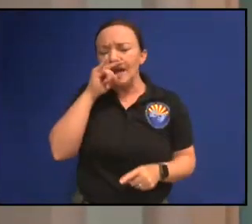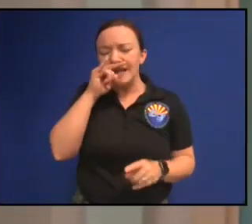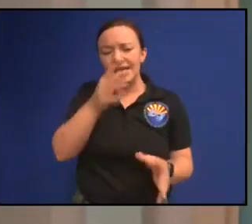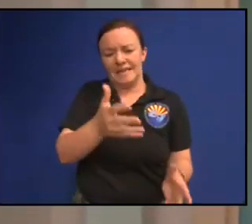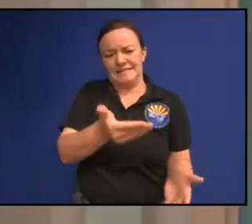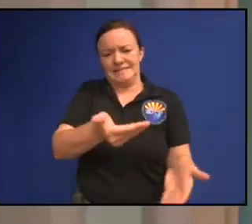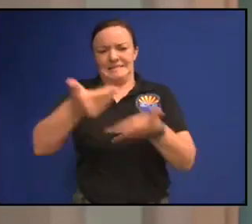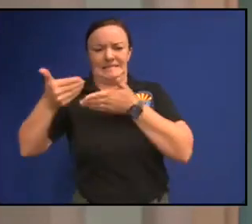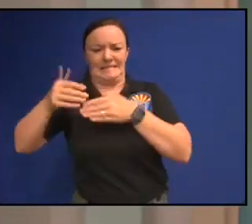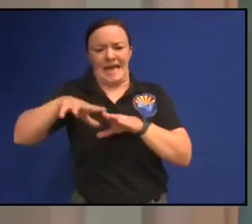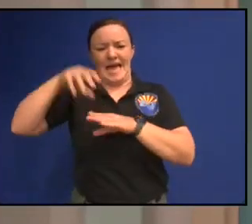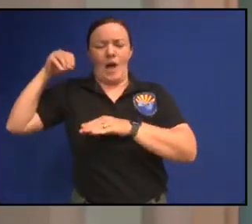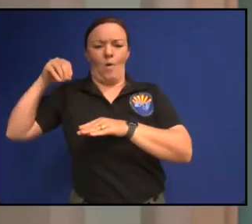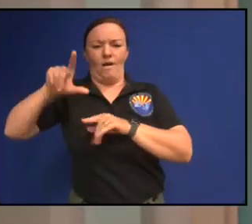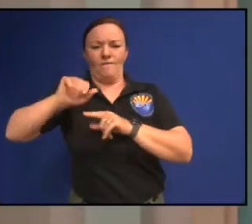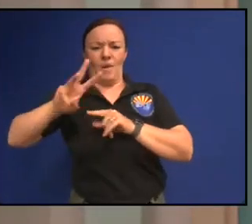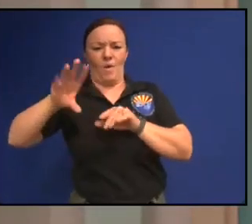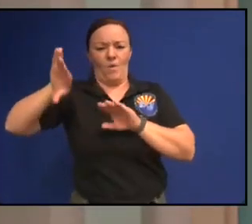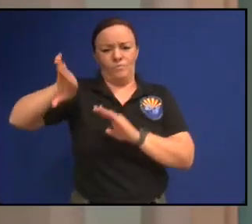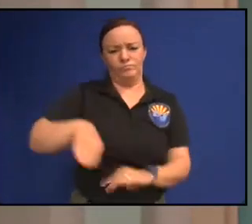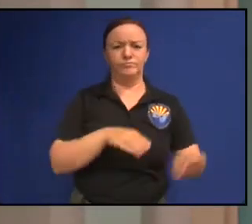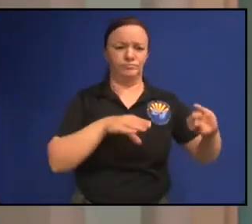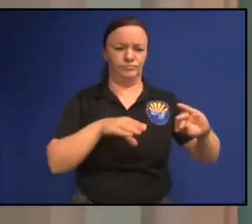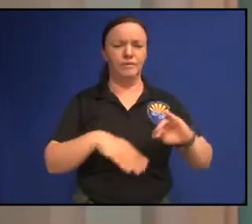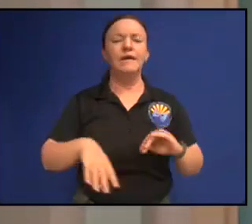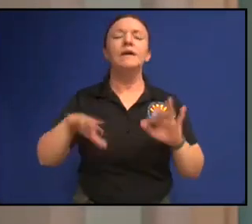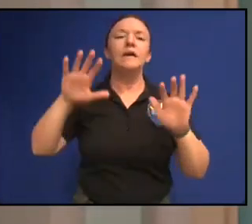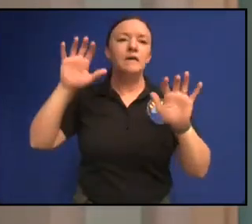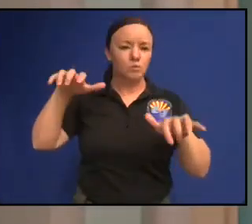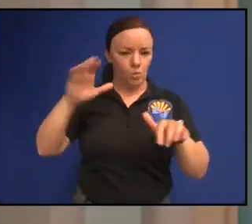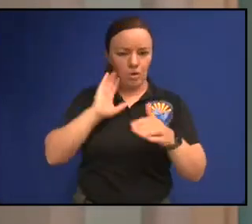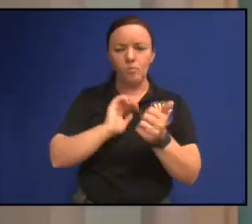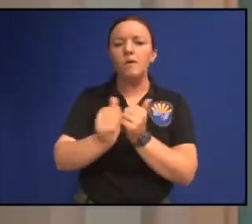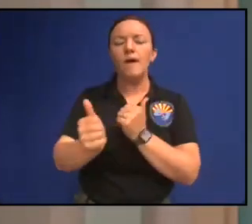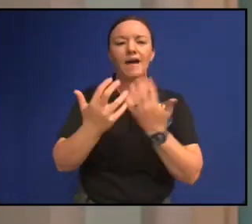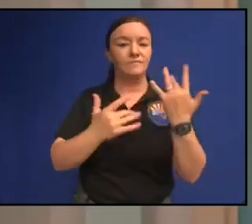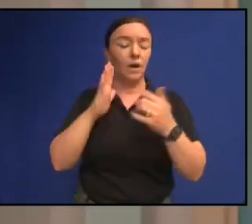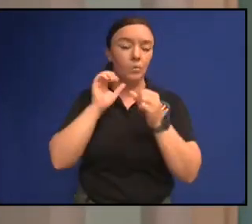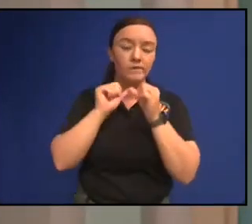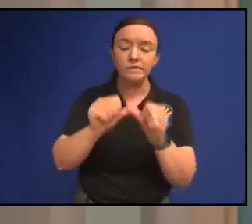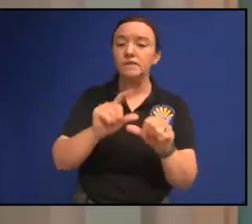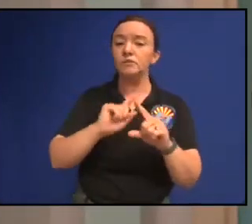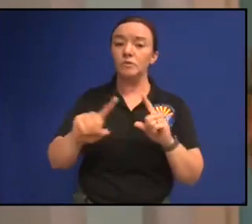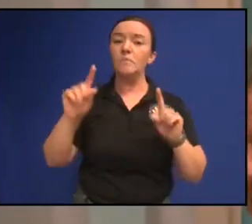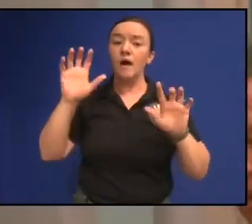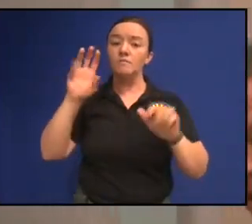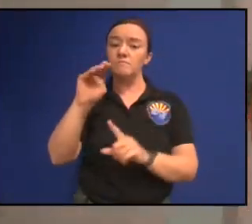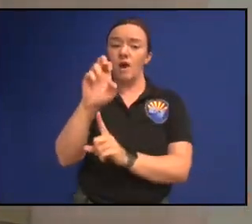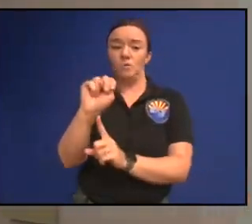THIS STORM WILL PASS, THE FIRE WILL CONTINUE BUT MONSOON SEASONS ARE ARECOING AS WELL.